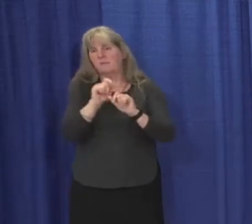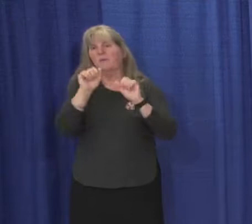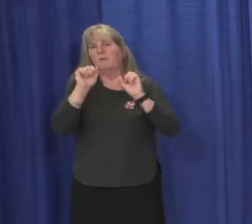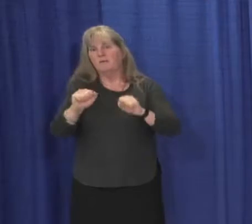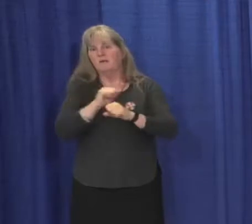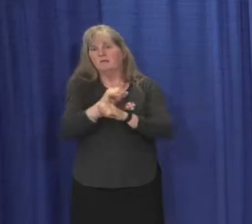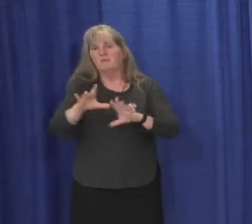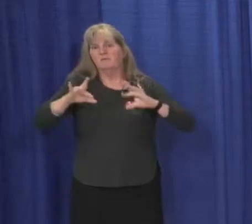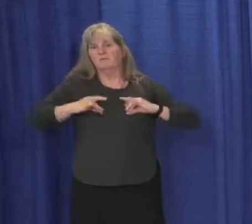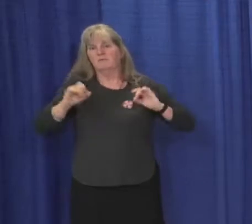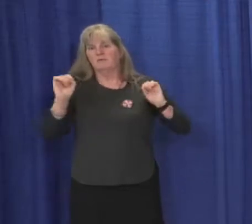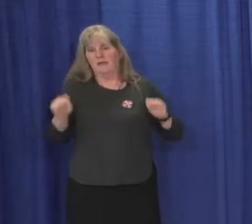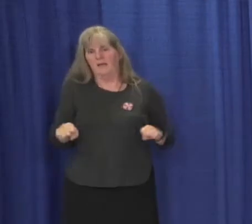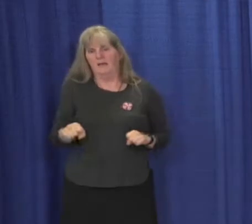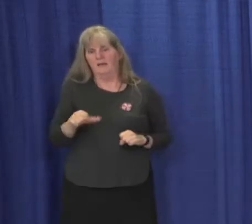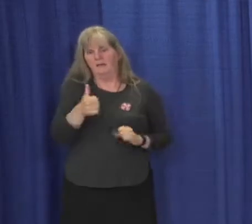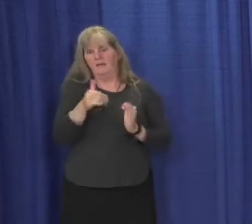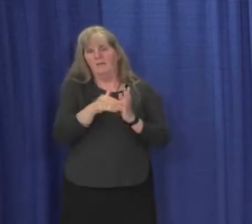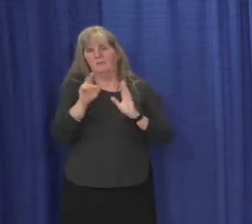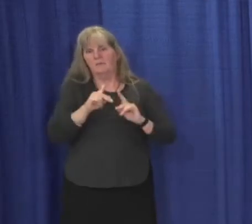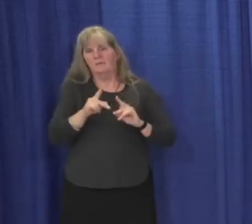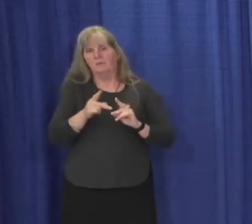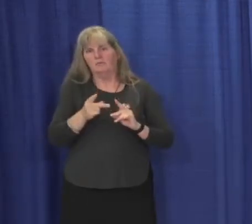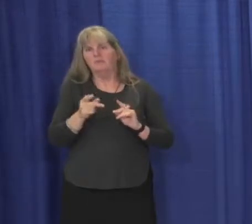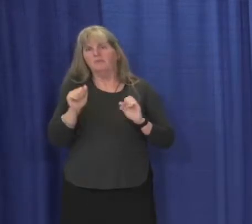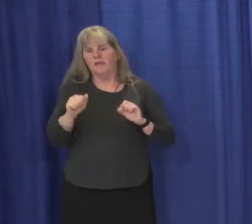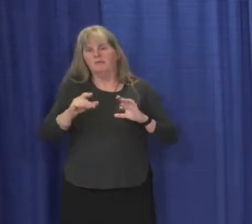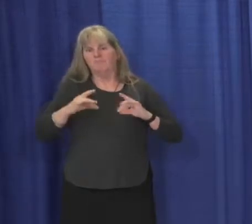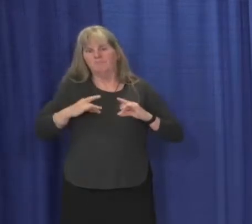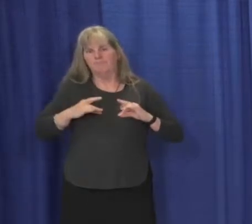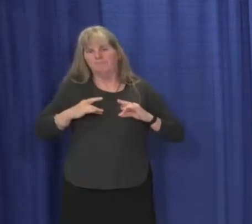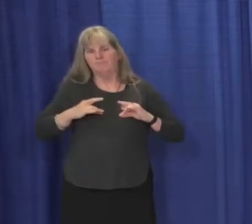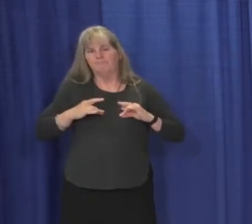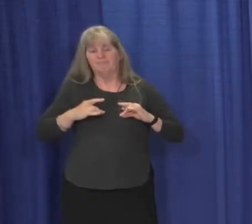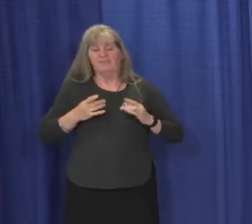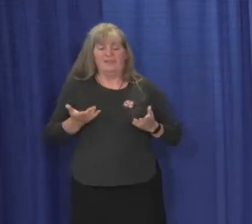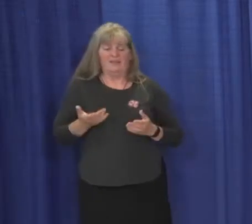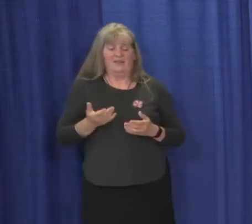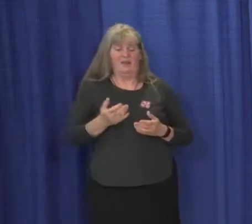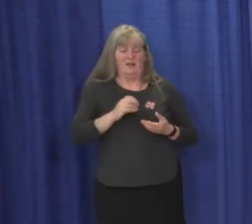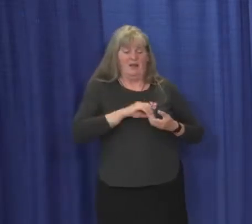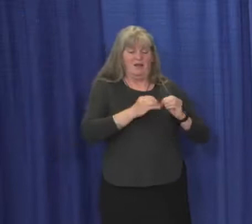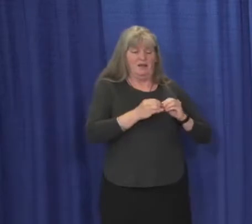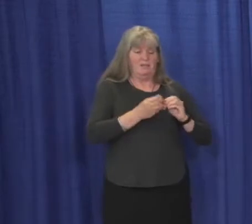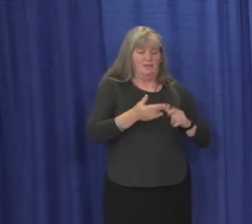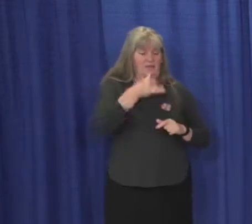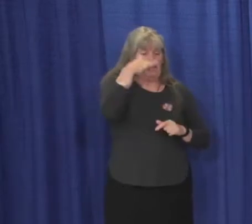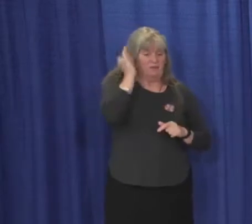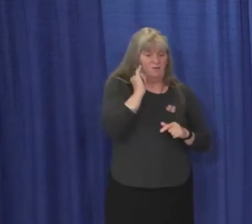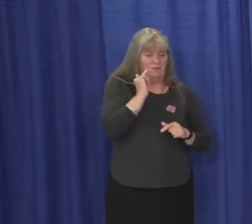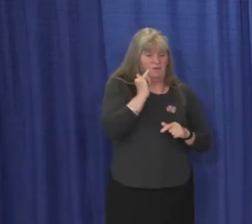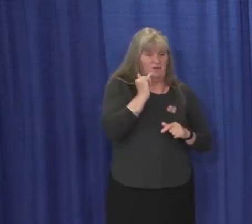with 10,000 individual susceptible to COVID-19. For a population of our size